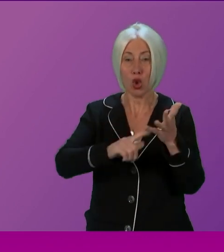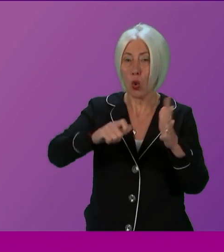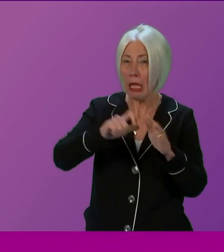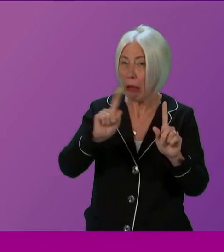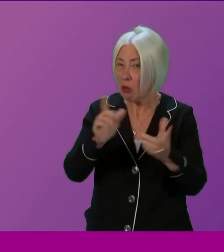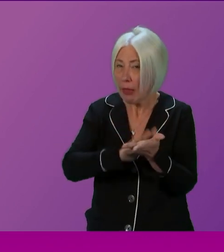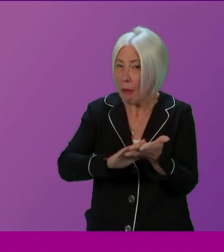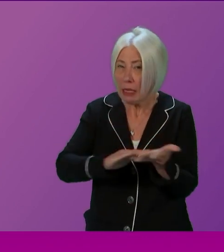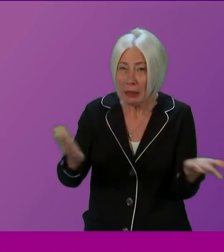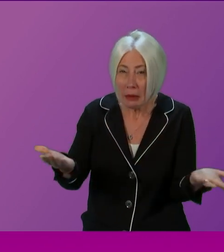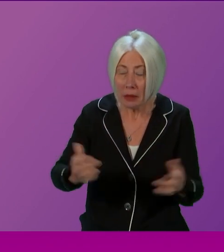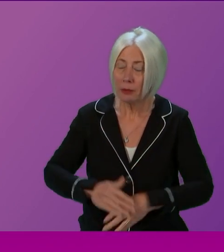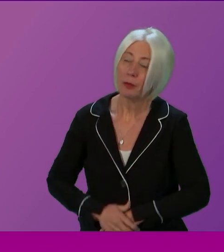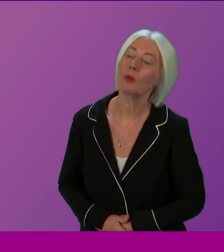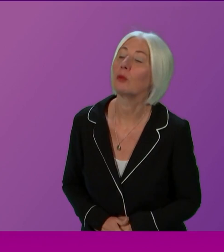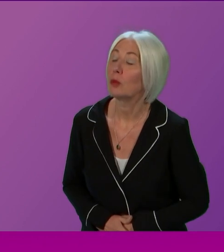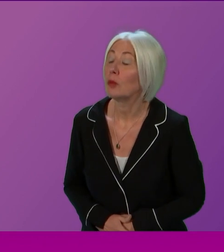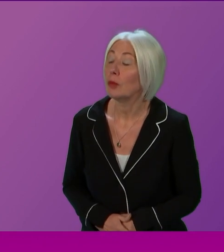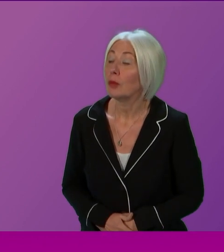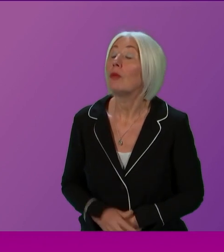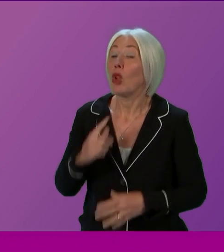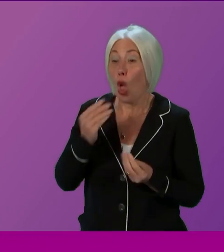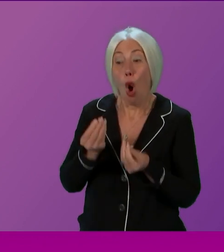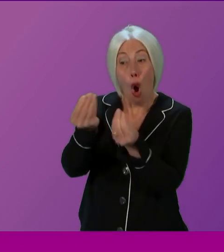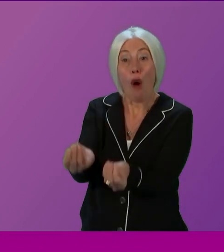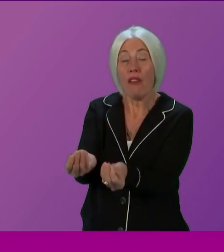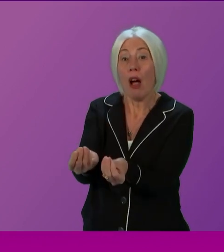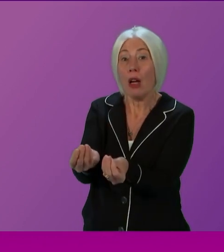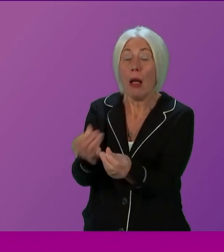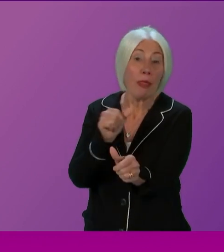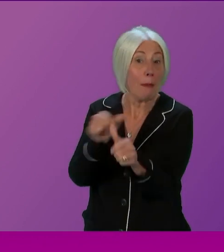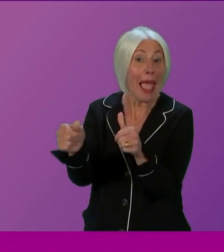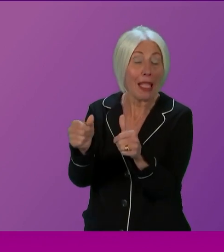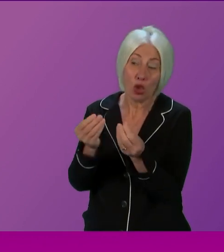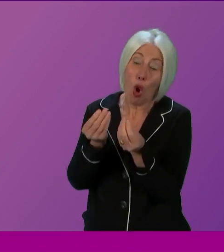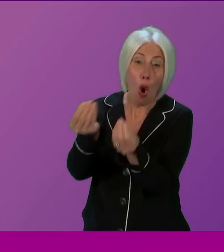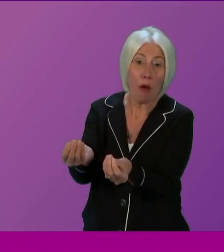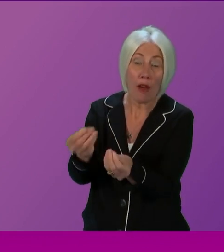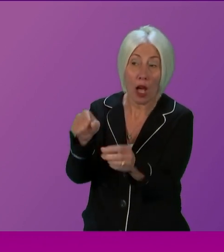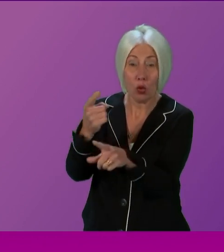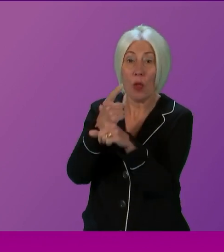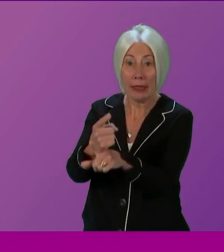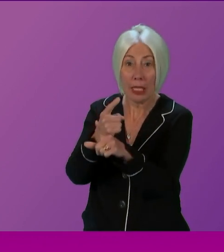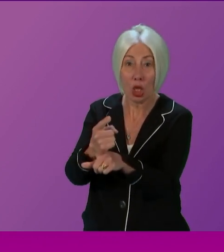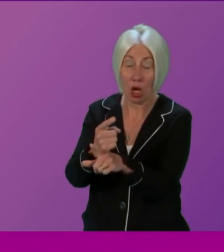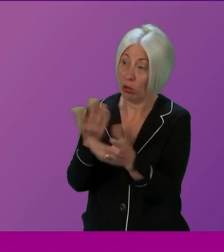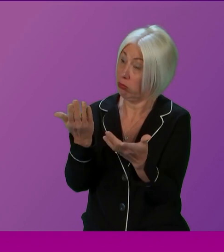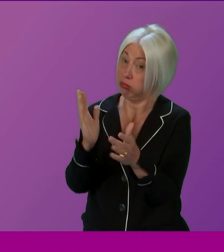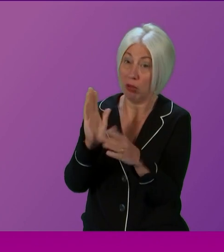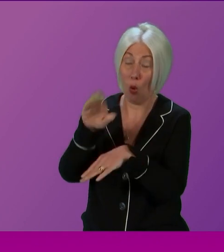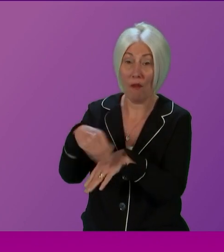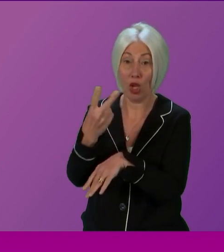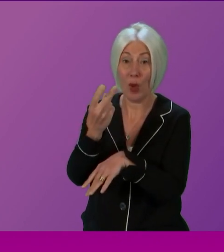The new pay offer, which, as I say, is the best pay offer to teachers in more than 20 years,